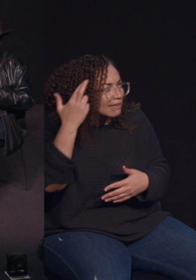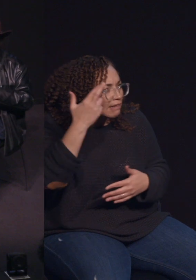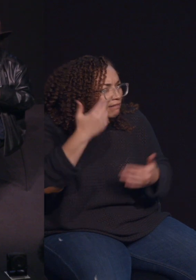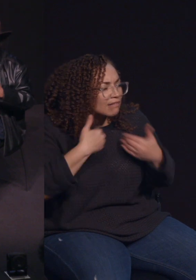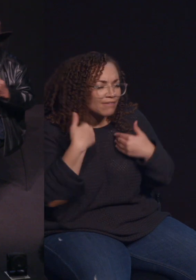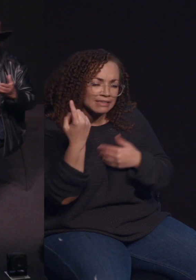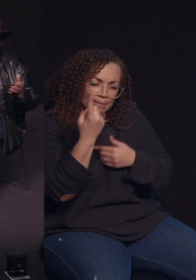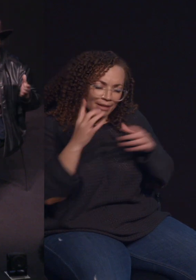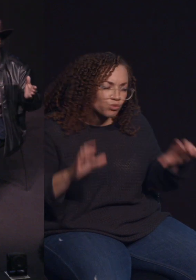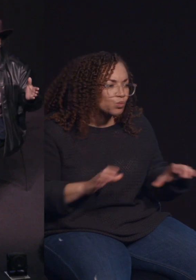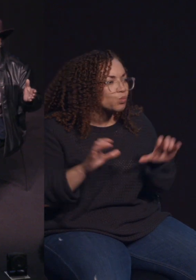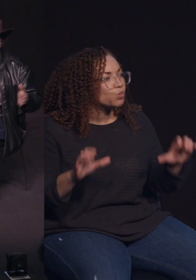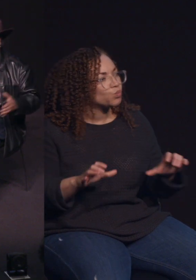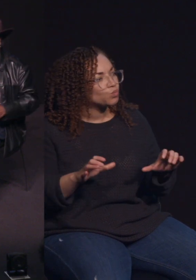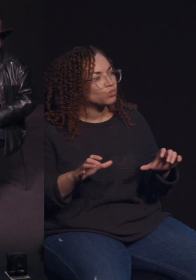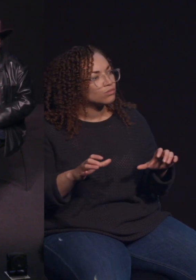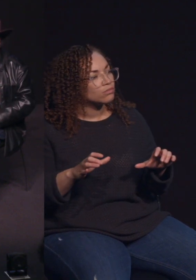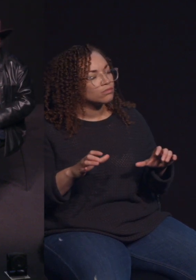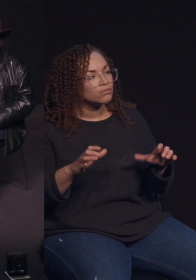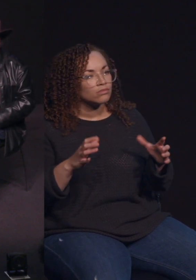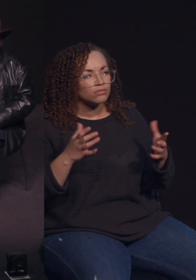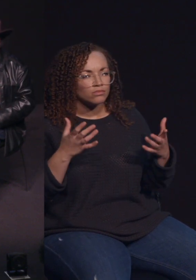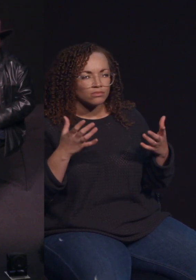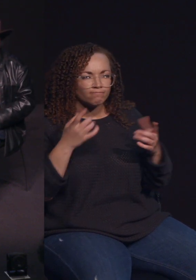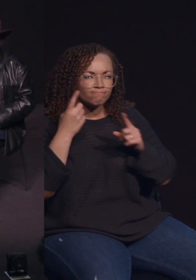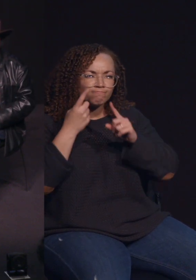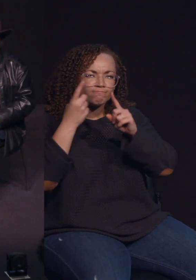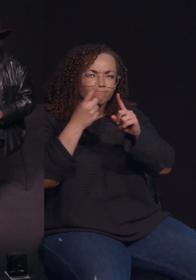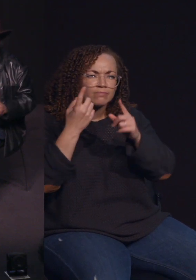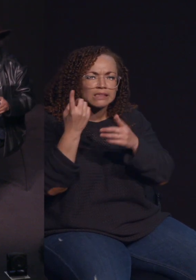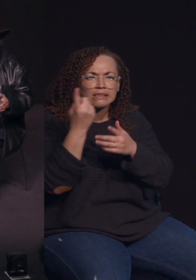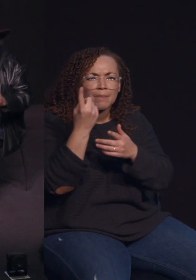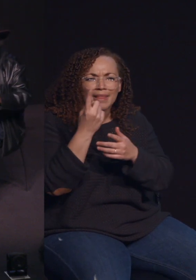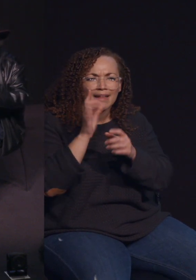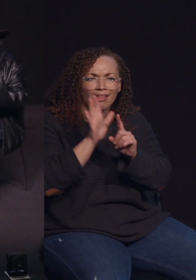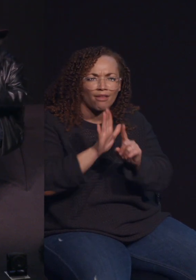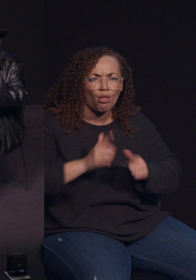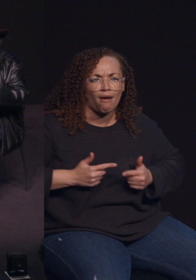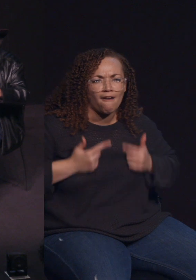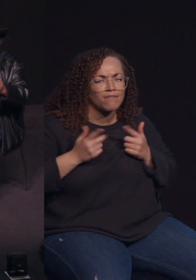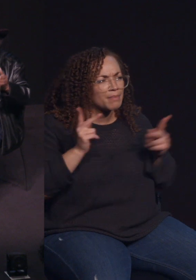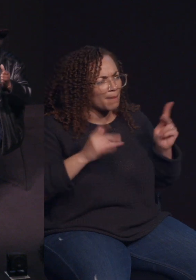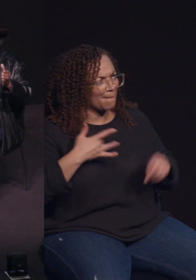And some people lucky to find out early in their life, you know? But me, I went through high school,